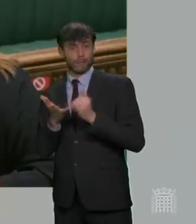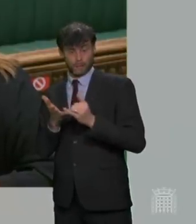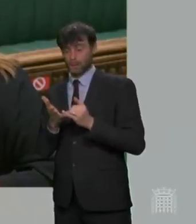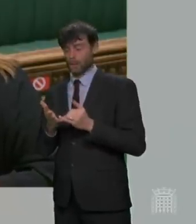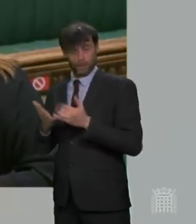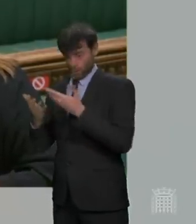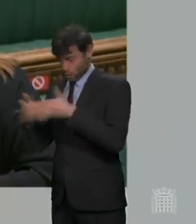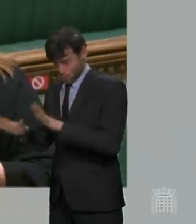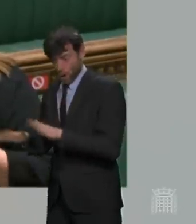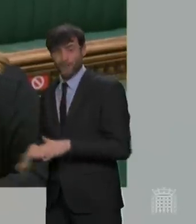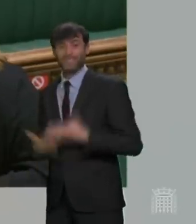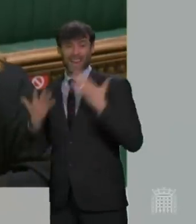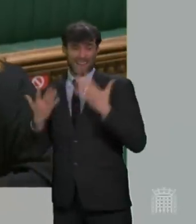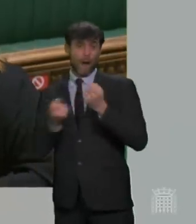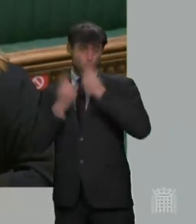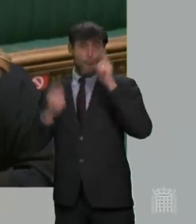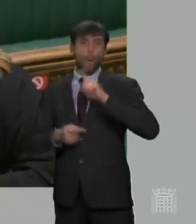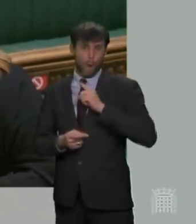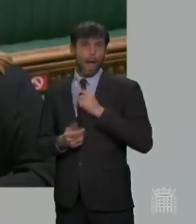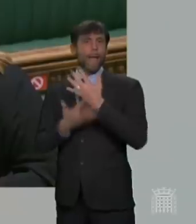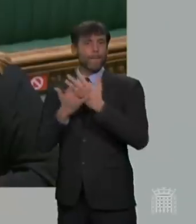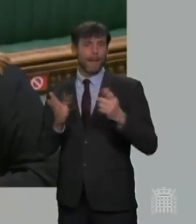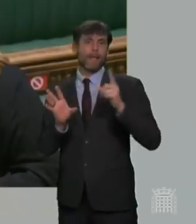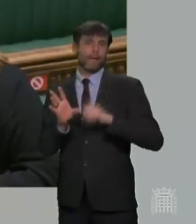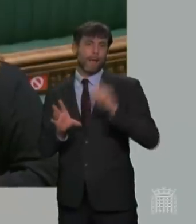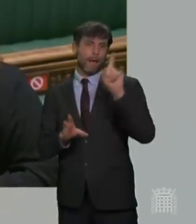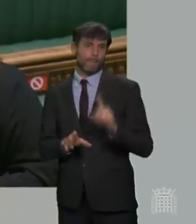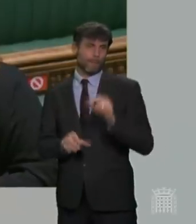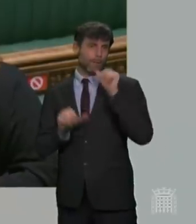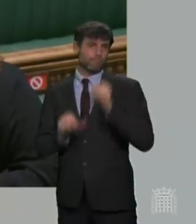for a prosperous future. Prime Minister, will you think again, do the right thing,